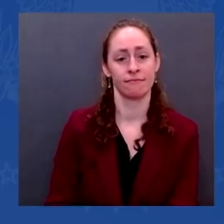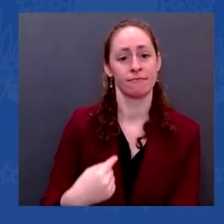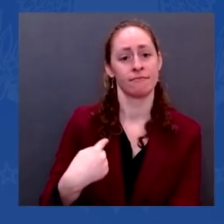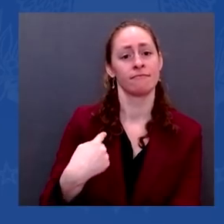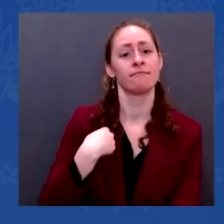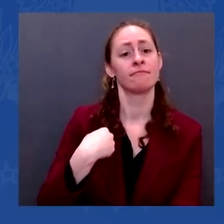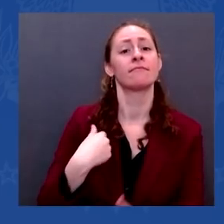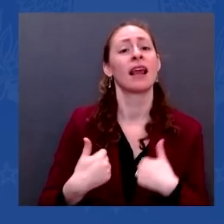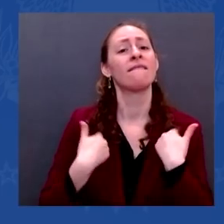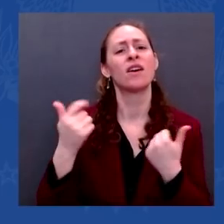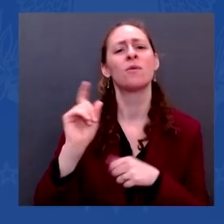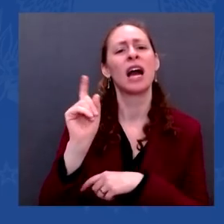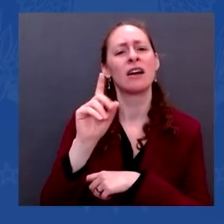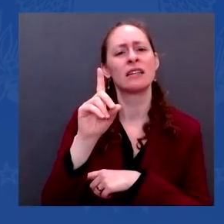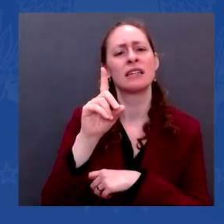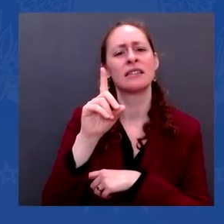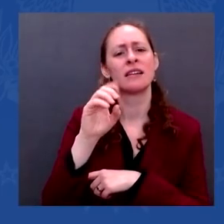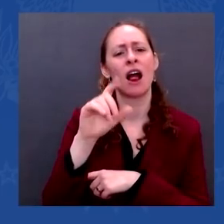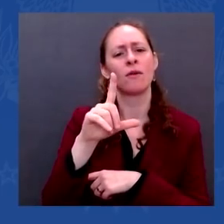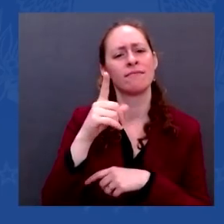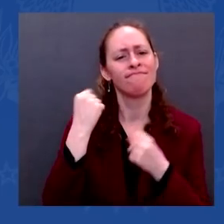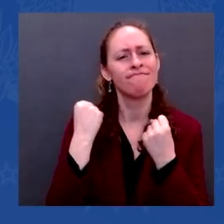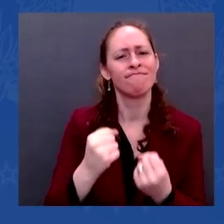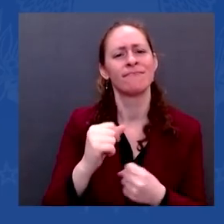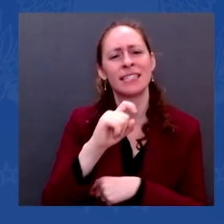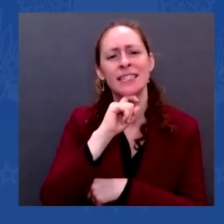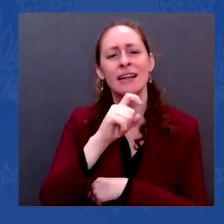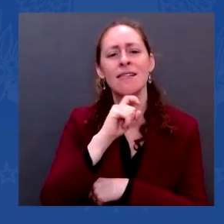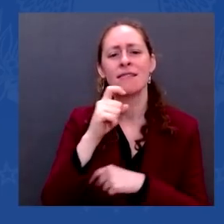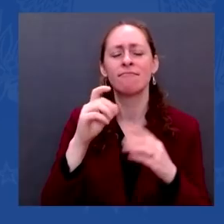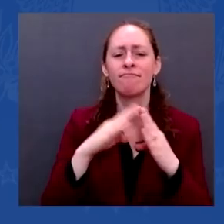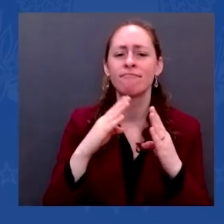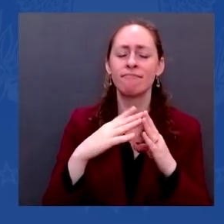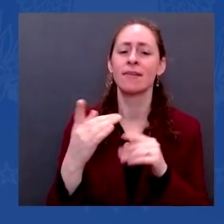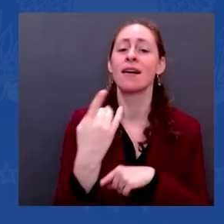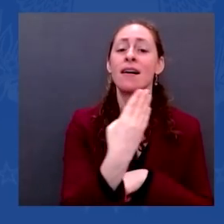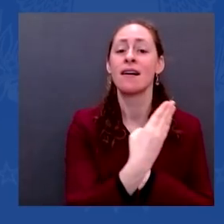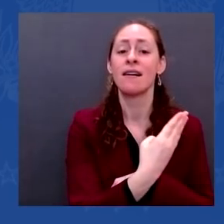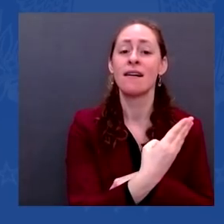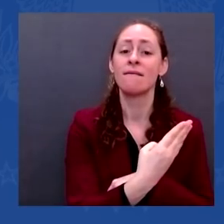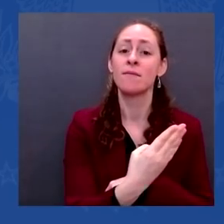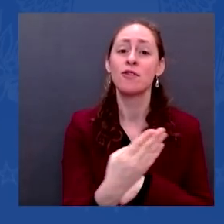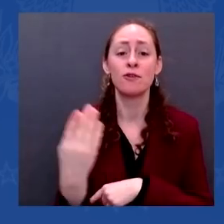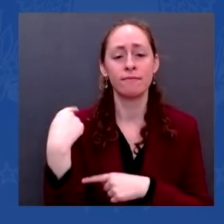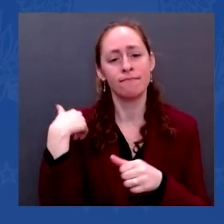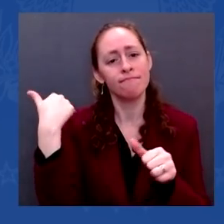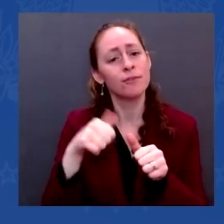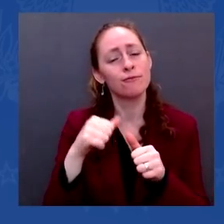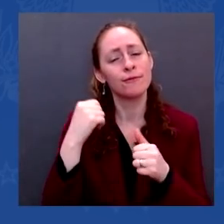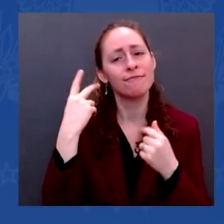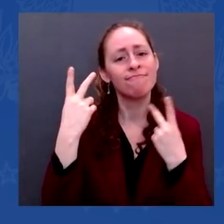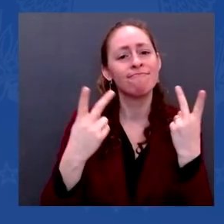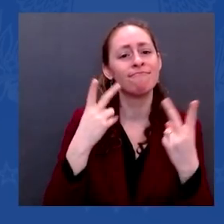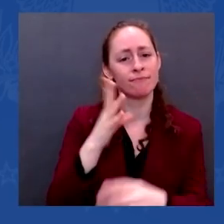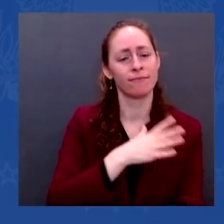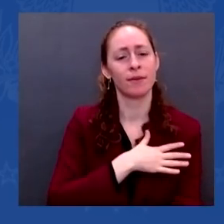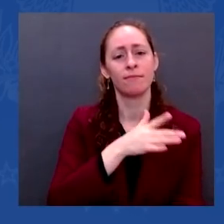my mother would drive me to the school parking lot -- it was called Holy Rosary School -- from a little -- and it was called Brookview Apartments.